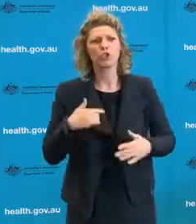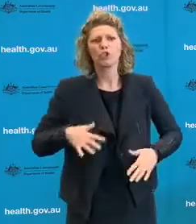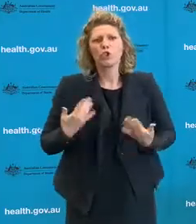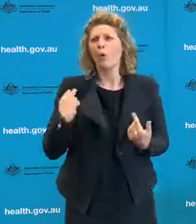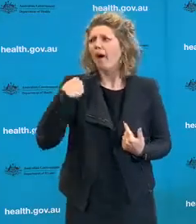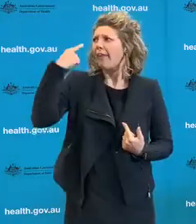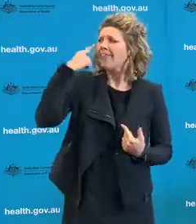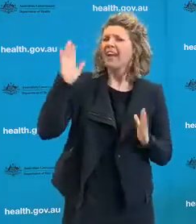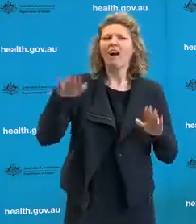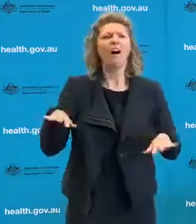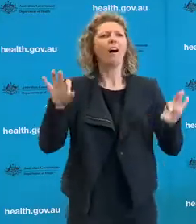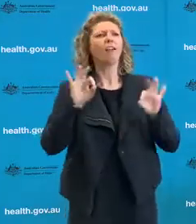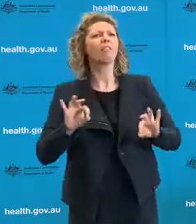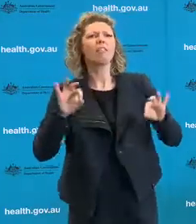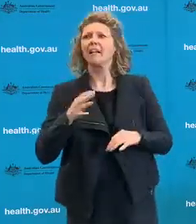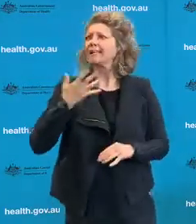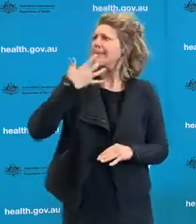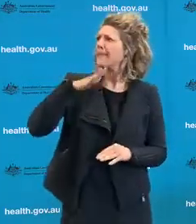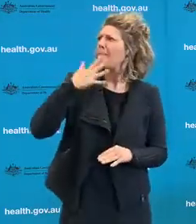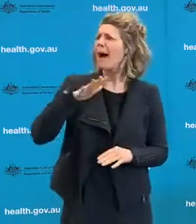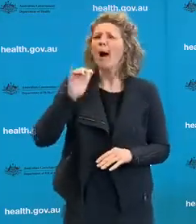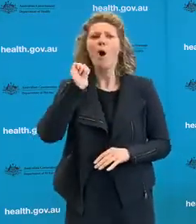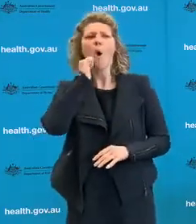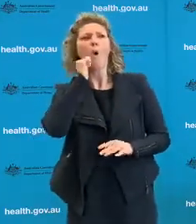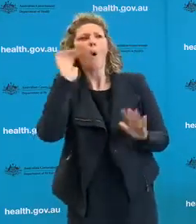because we're moving into the summer months when other respiratory viruses